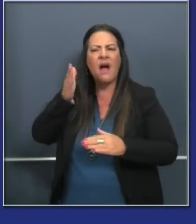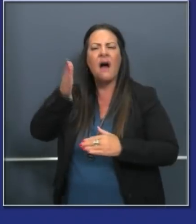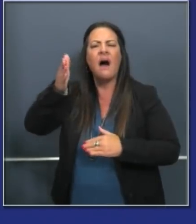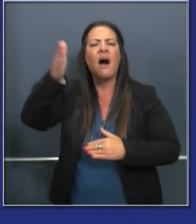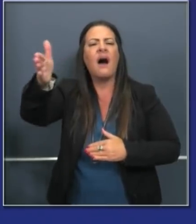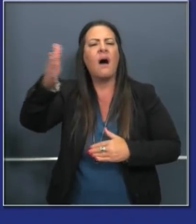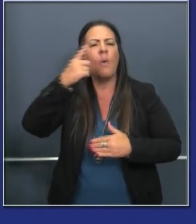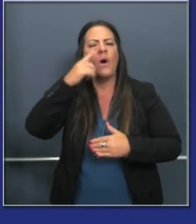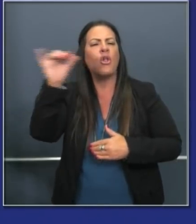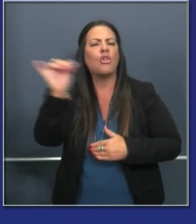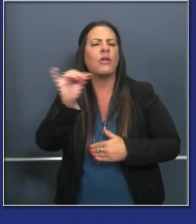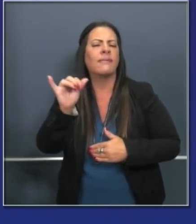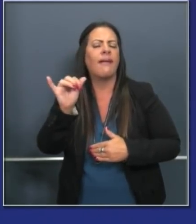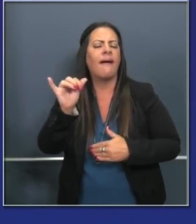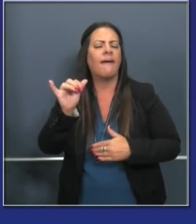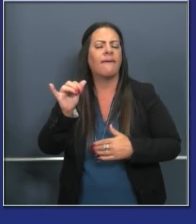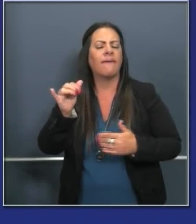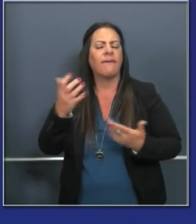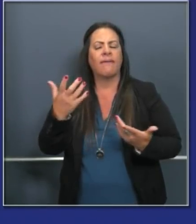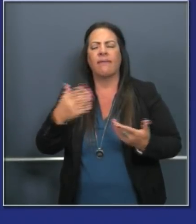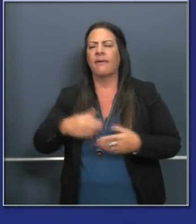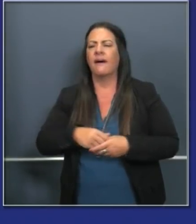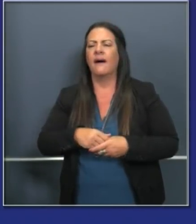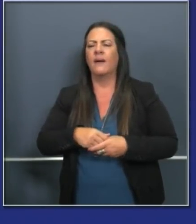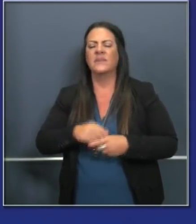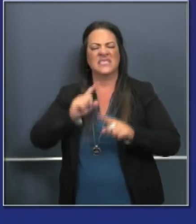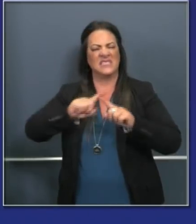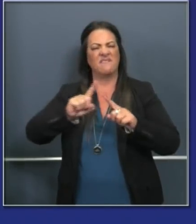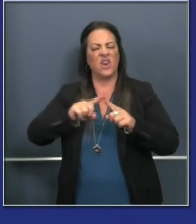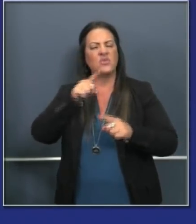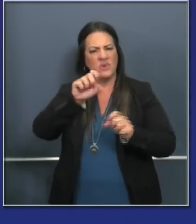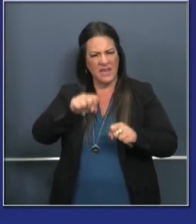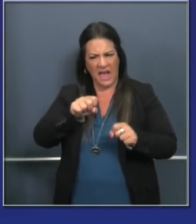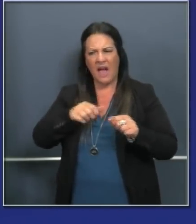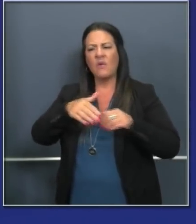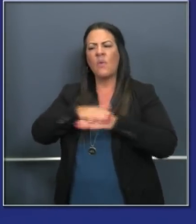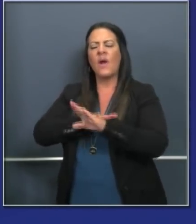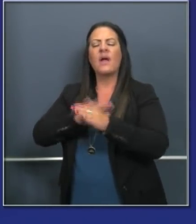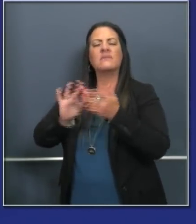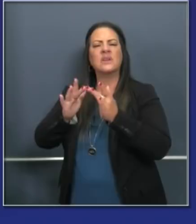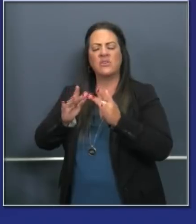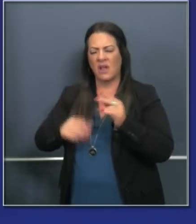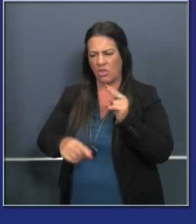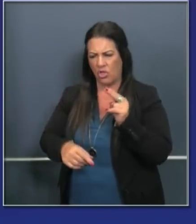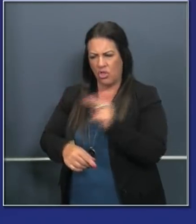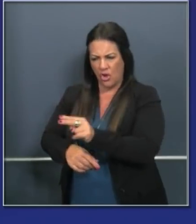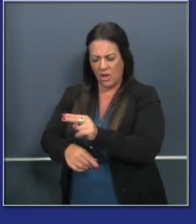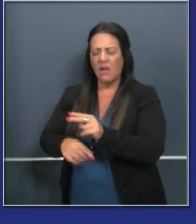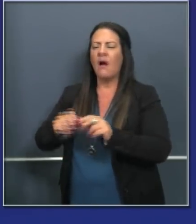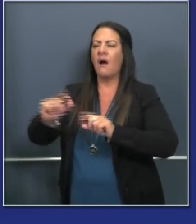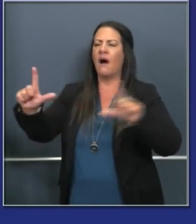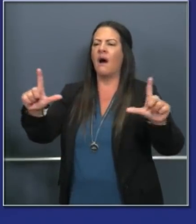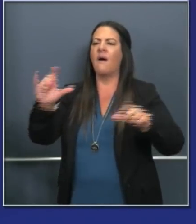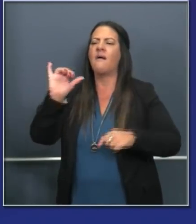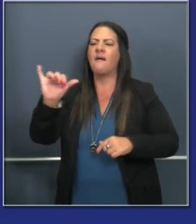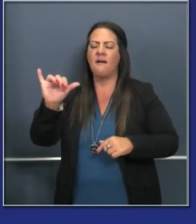OUR MODELS THESE NOW CAST MODELS THESE FORECAST MODELS AND THEN THESE LARGER. MODELS